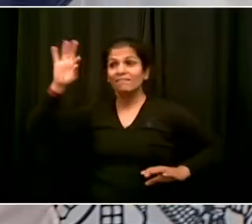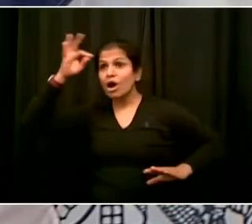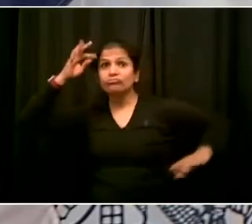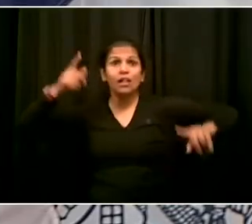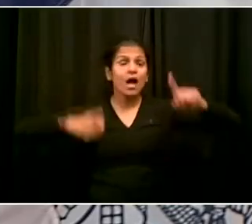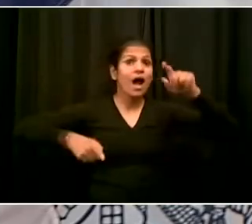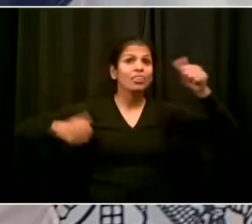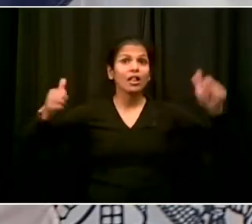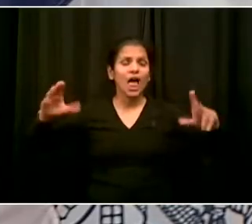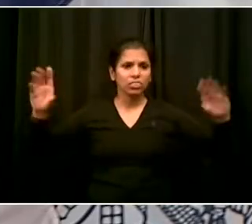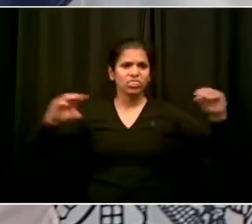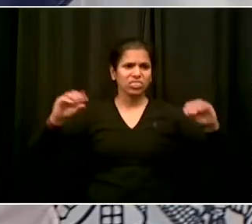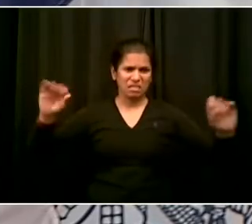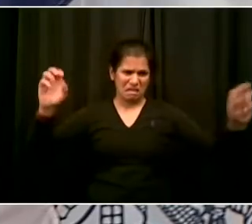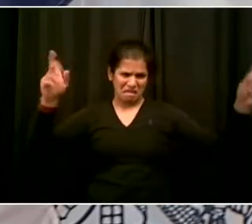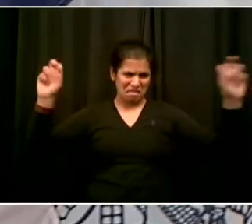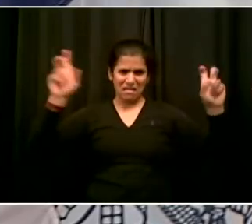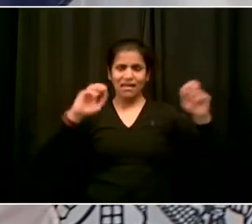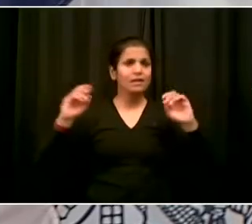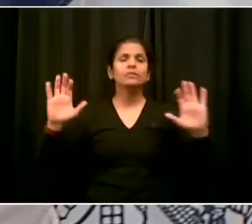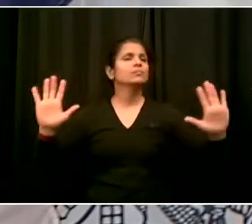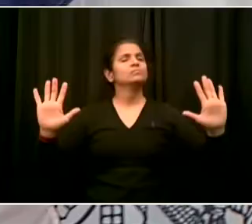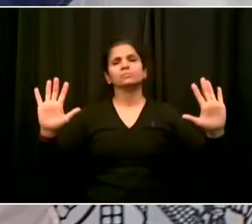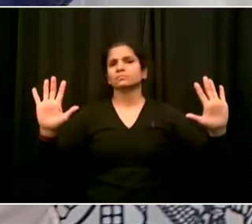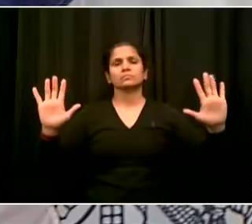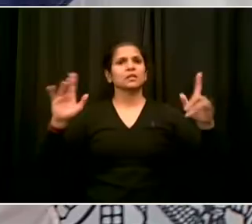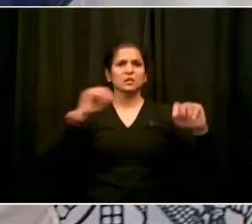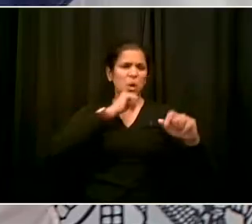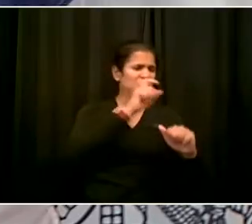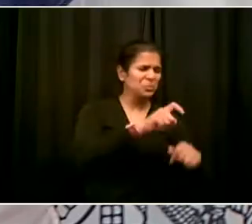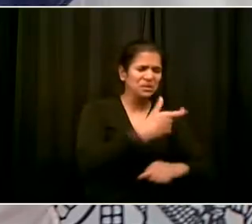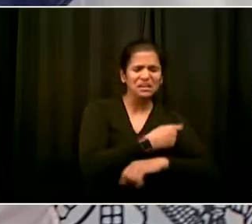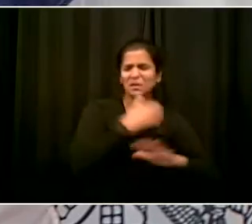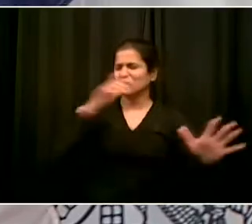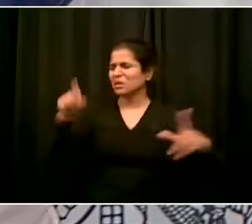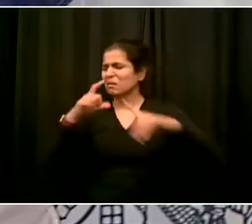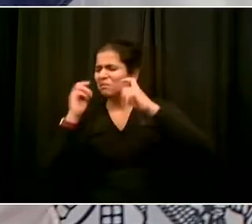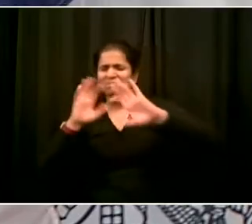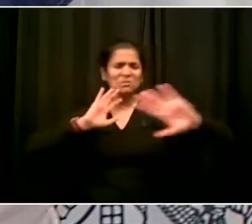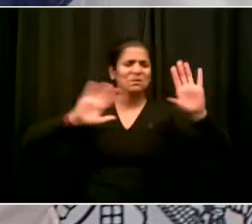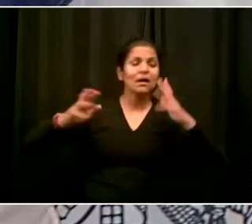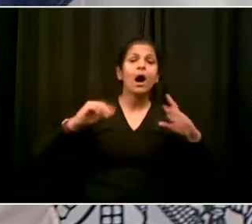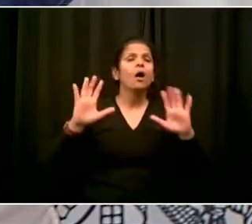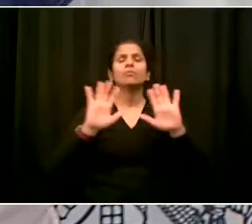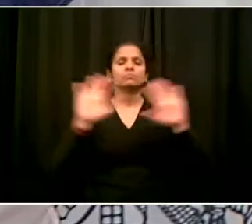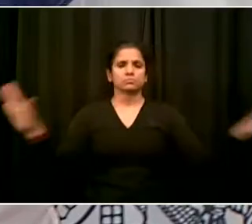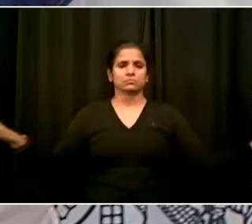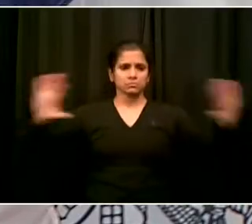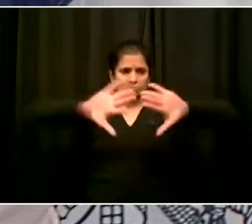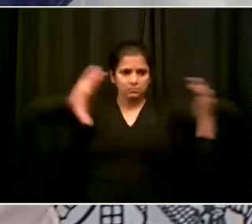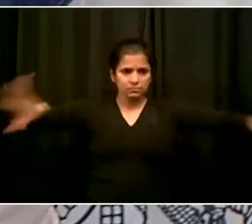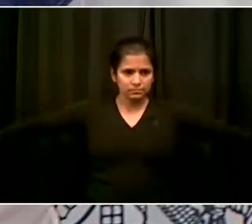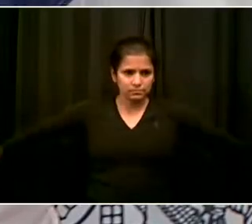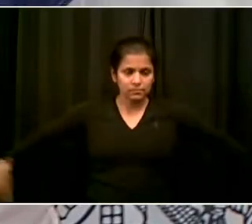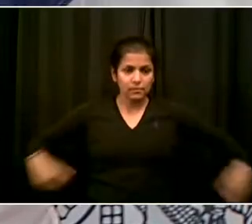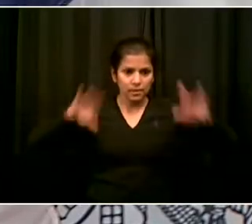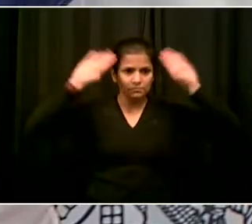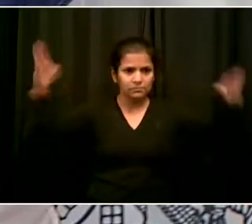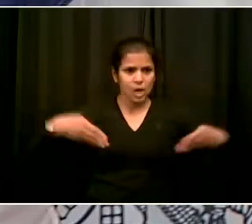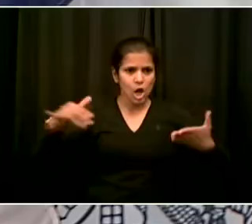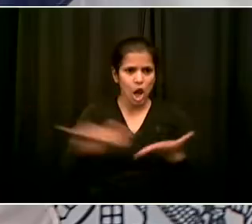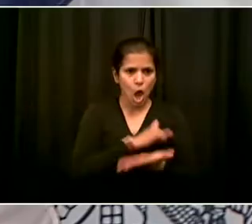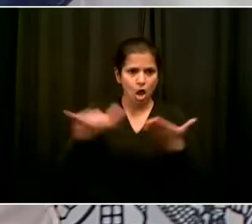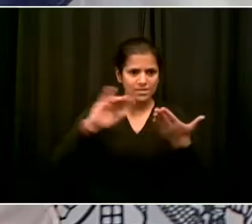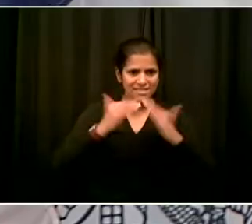BUT VACCINES ARE GOING TO BE